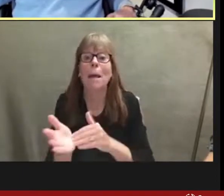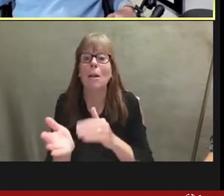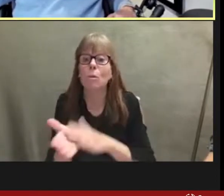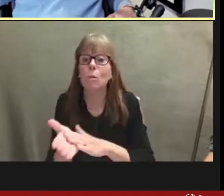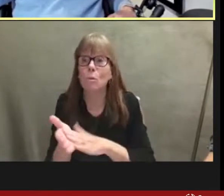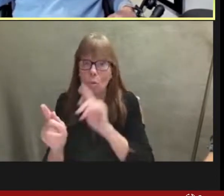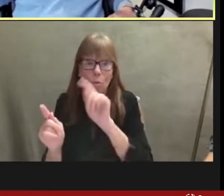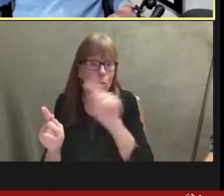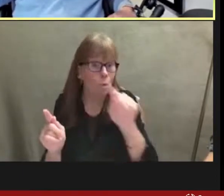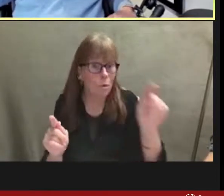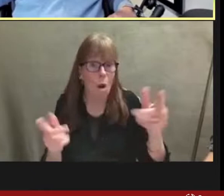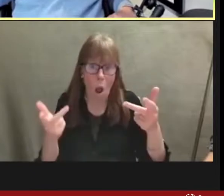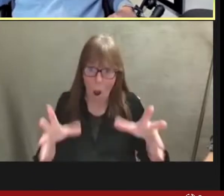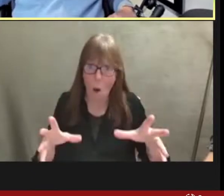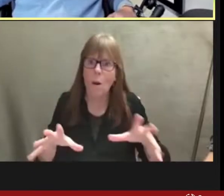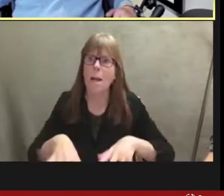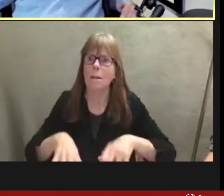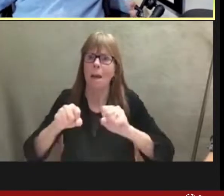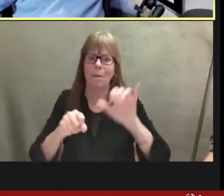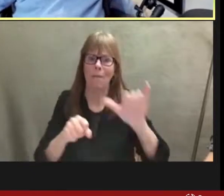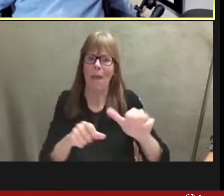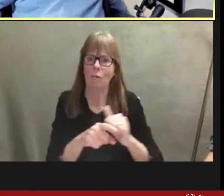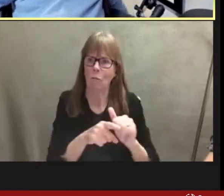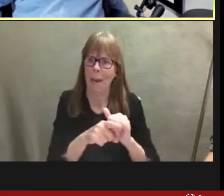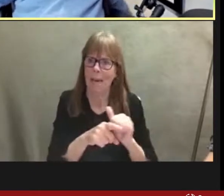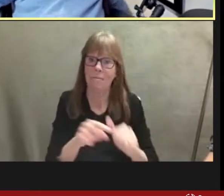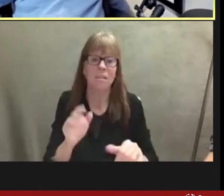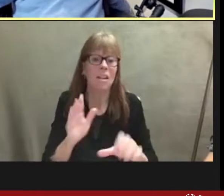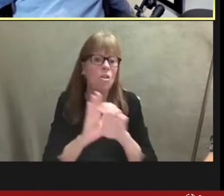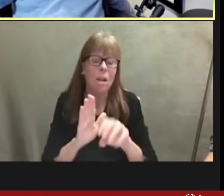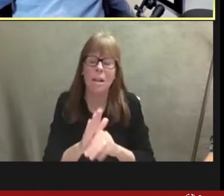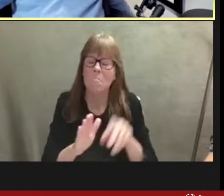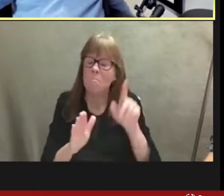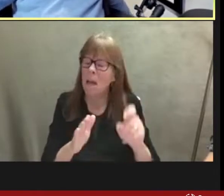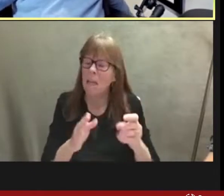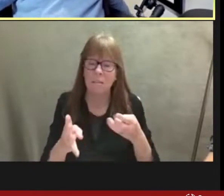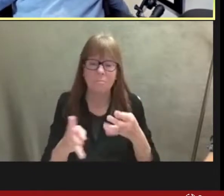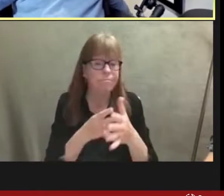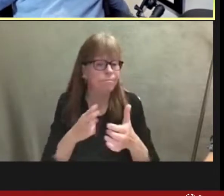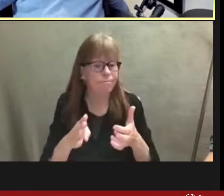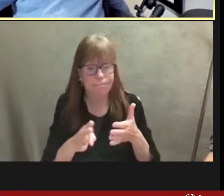adopted this training. The curriculum has to be comprehensive, meaning that it has to include